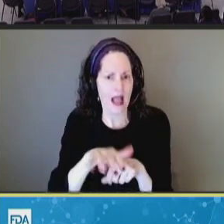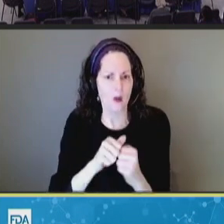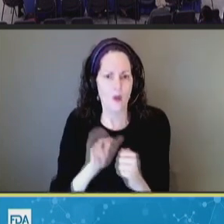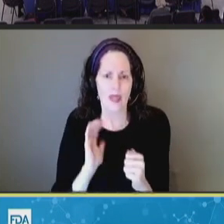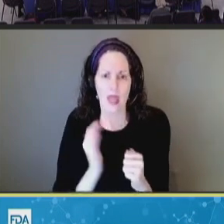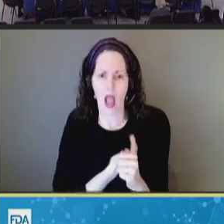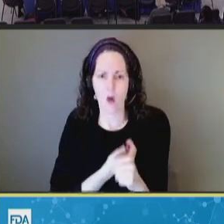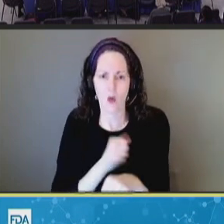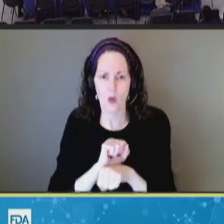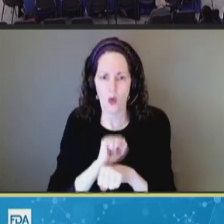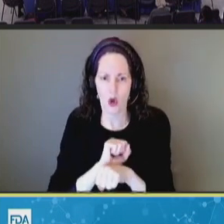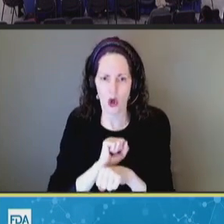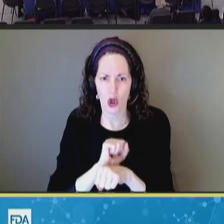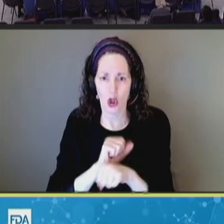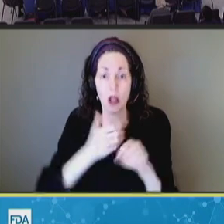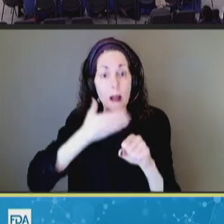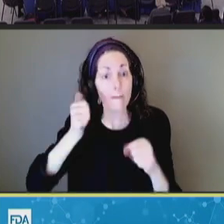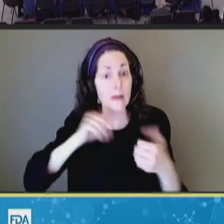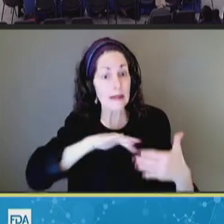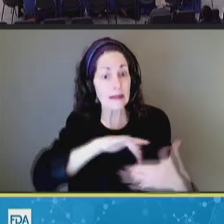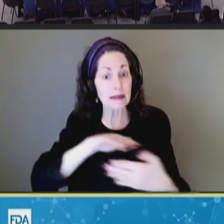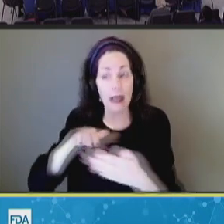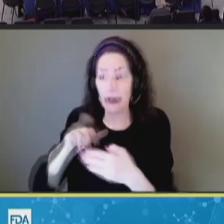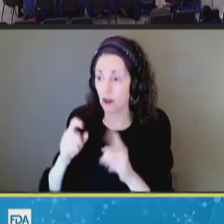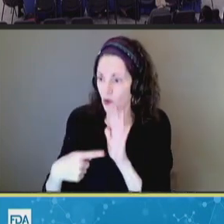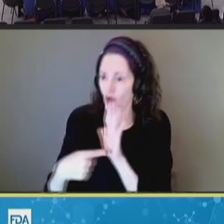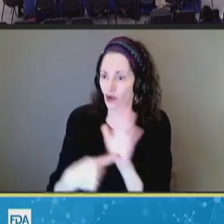BEST studies have contributed to the emergency use authorization and